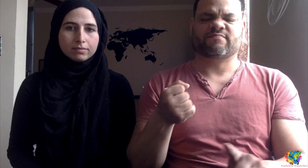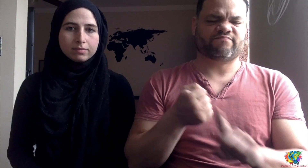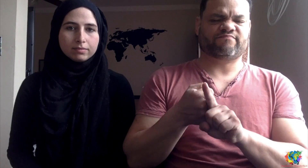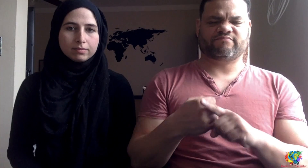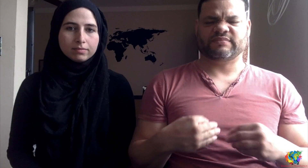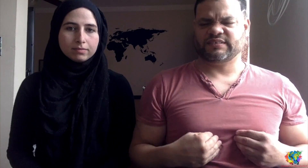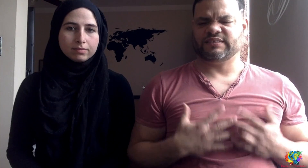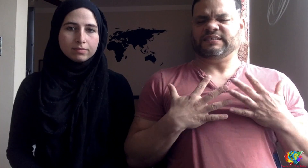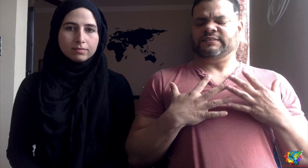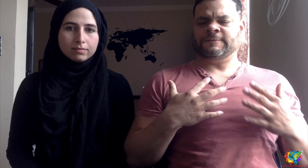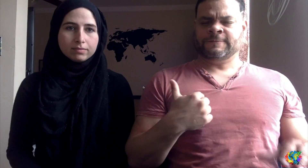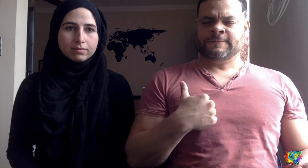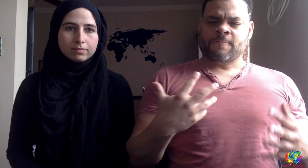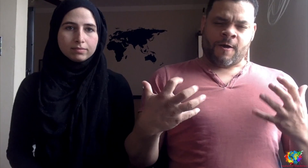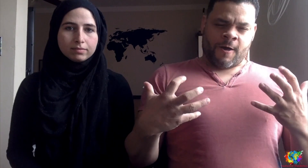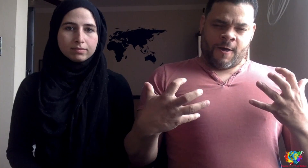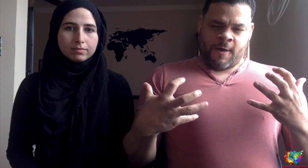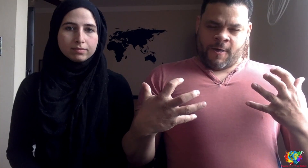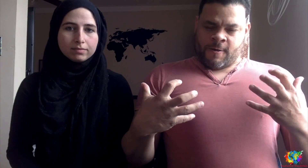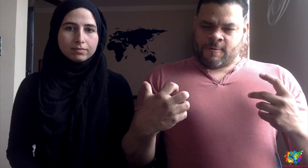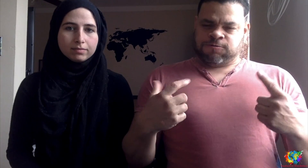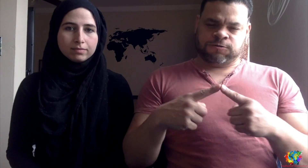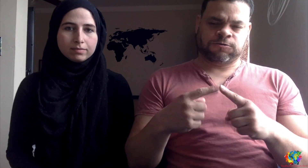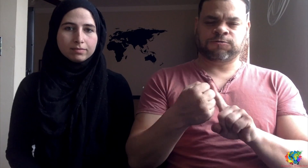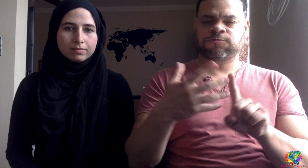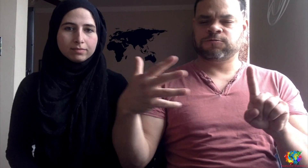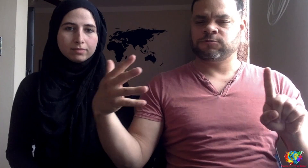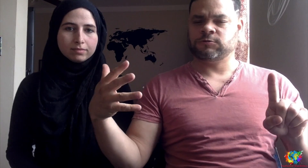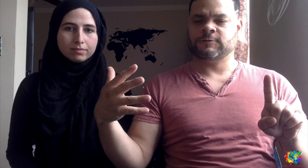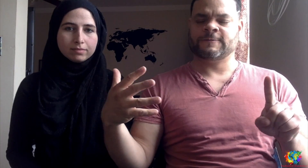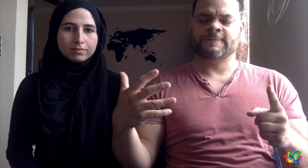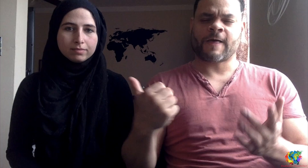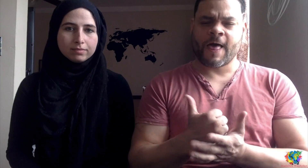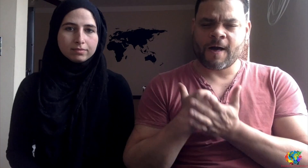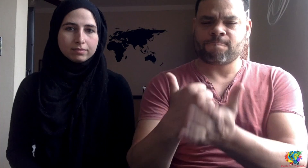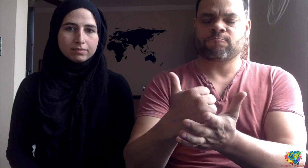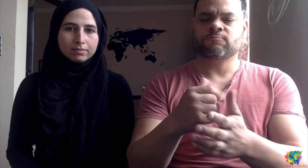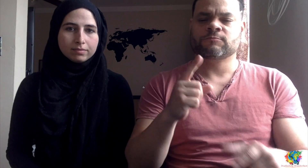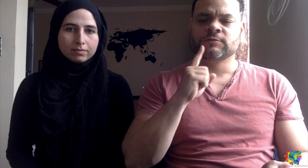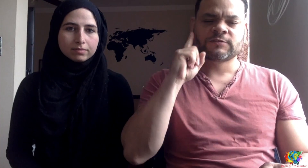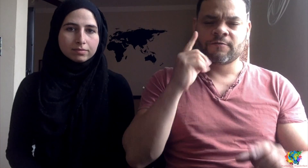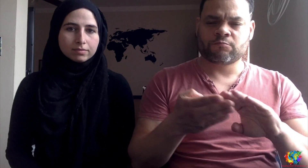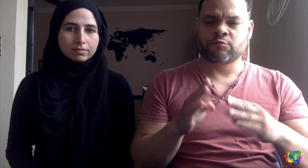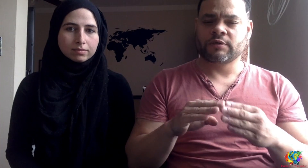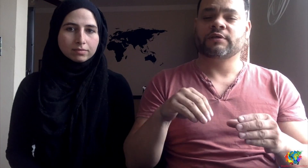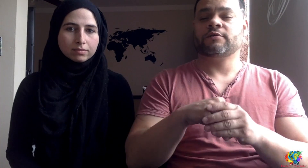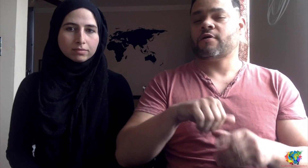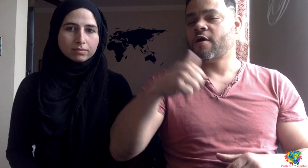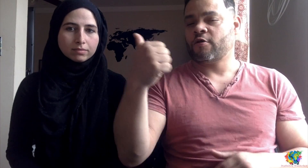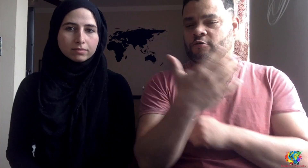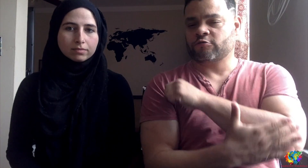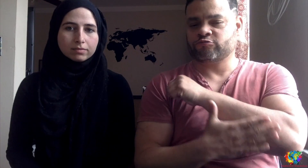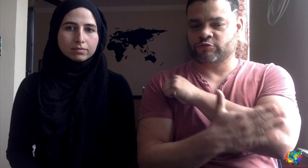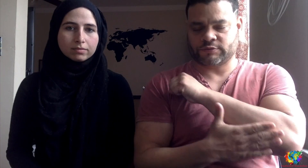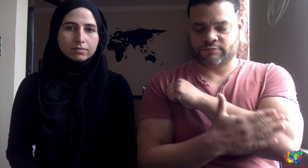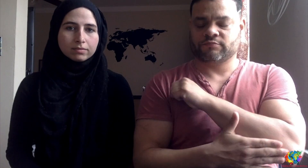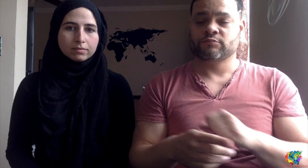Gregory: That really impacted me. It made me want to expand and help Deaf community in other countries